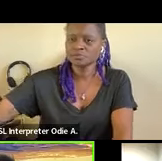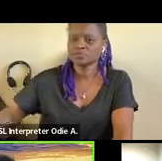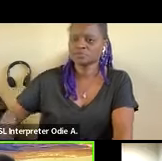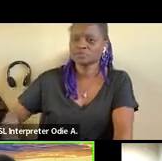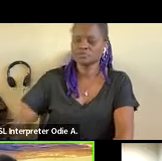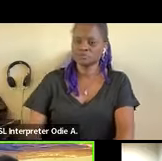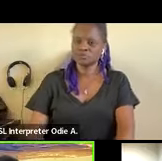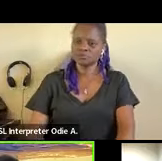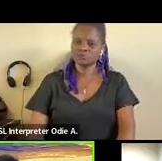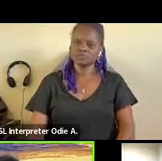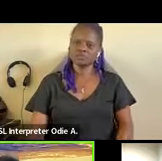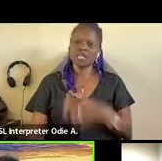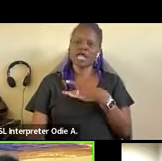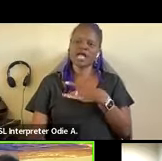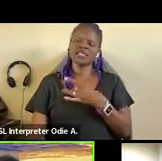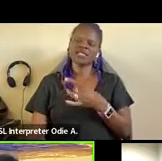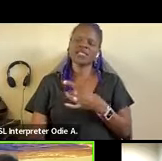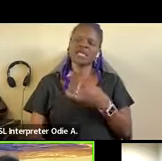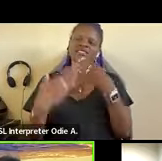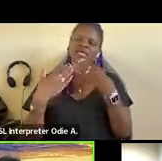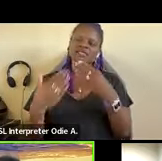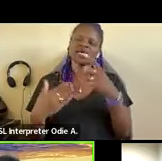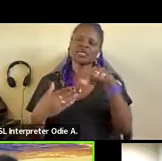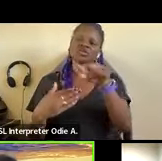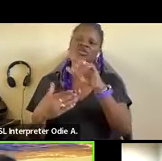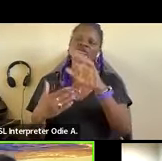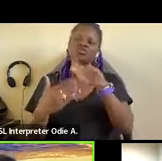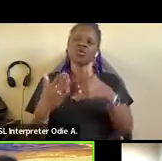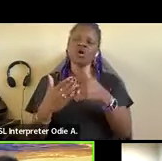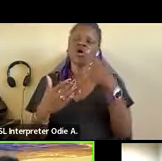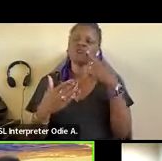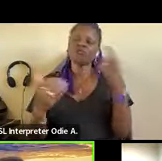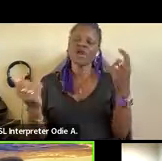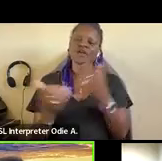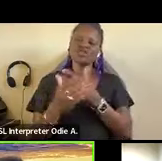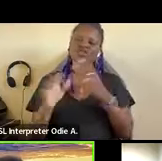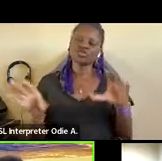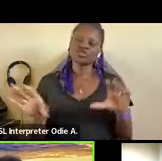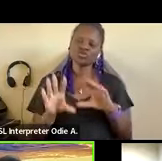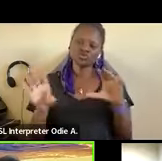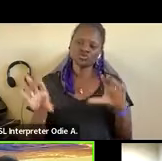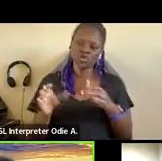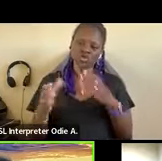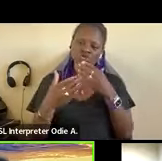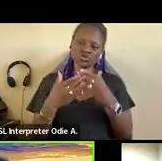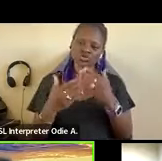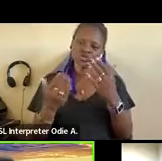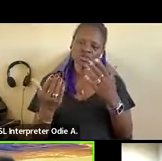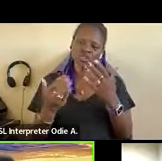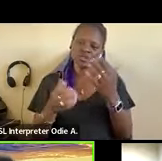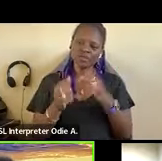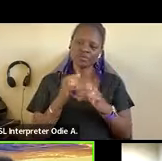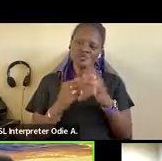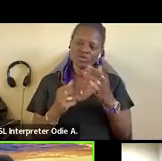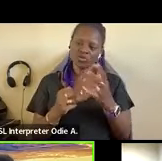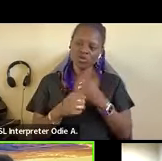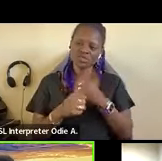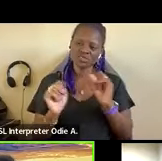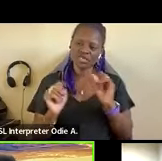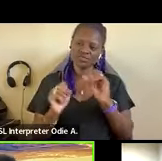I'd like to thank you all for what you have done to keep one another safe and to protect the most vulnerable among us.